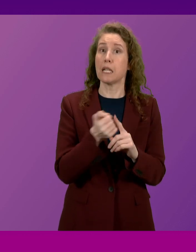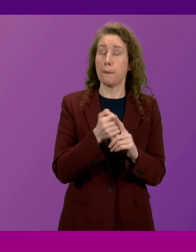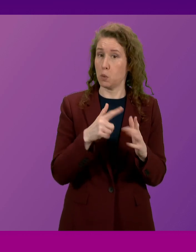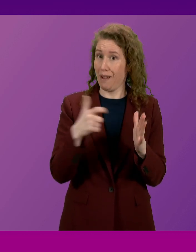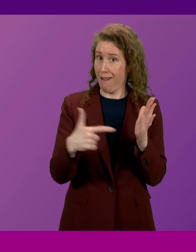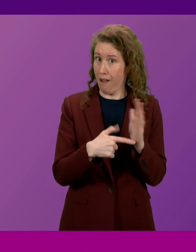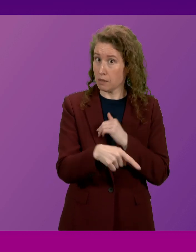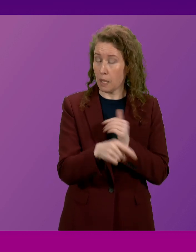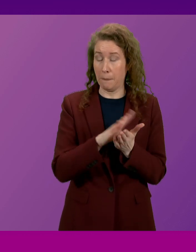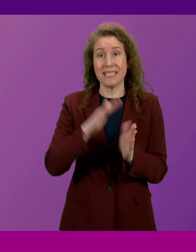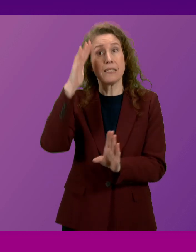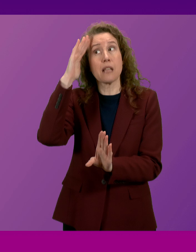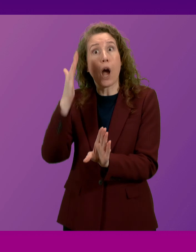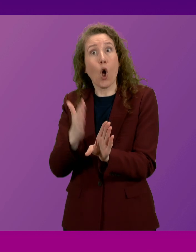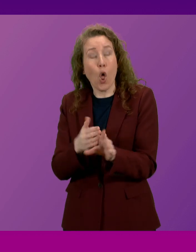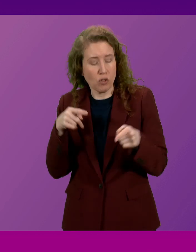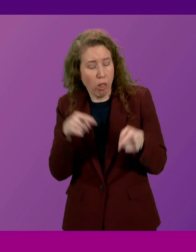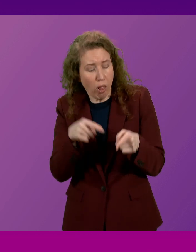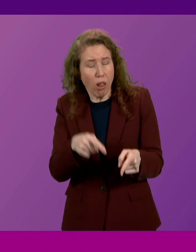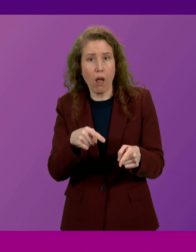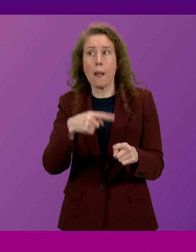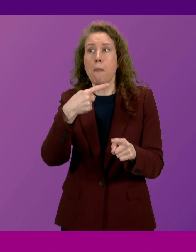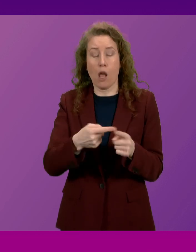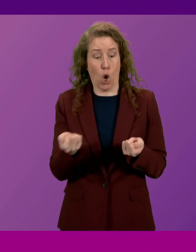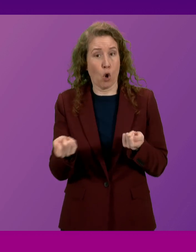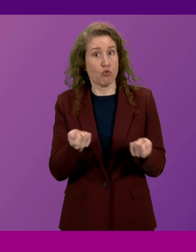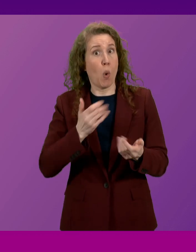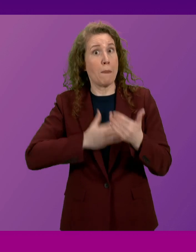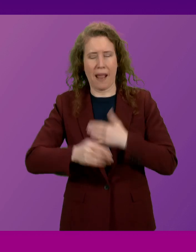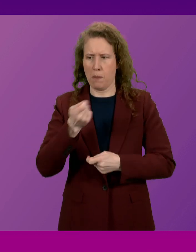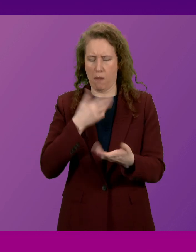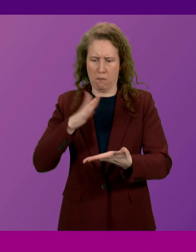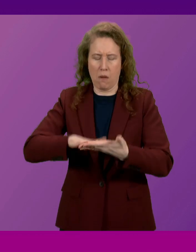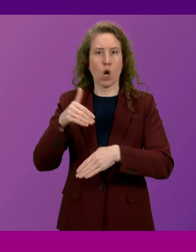makes psychological domestic abuse and controlling behaviour a crime. I am proud